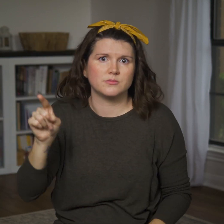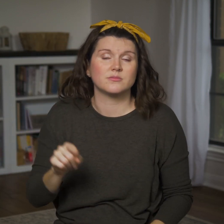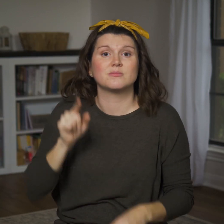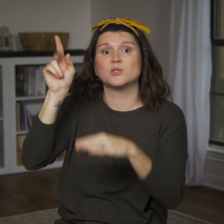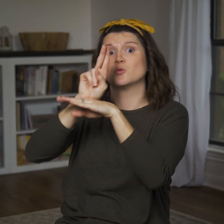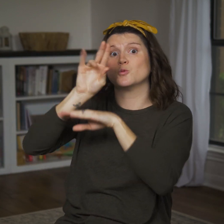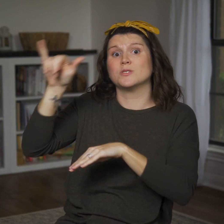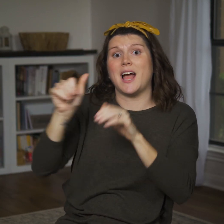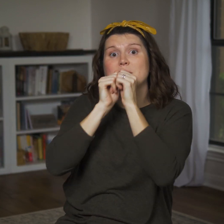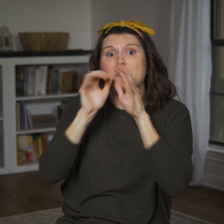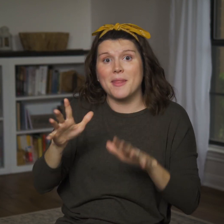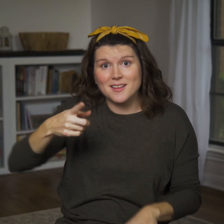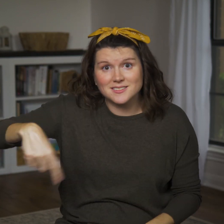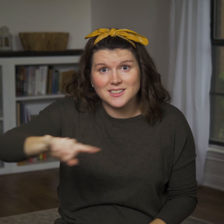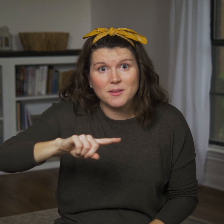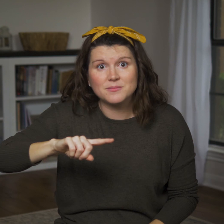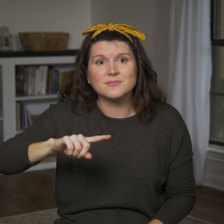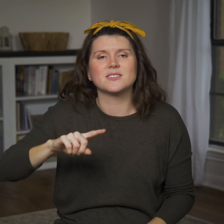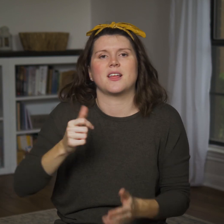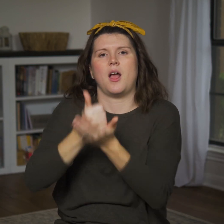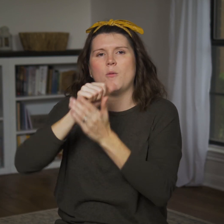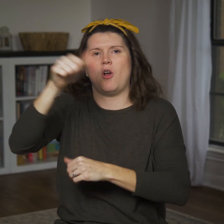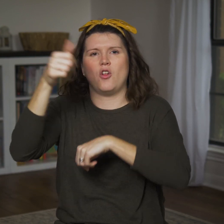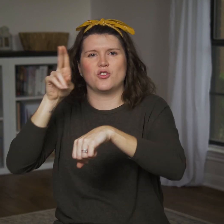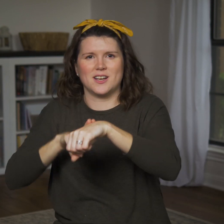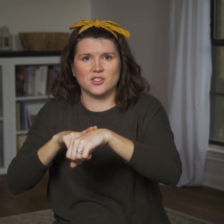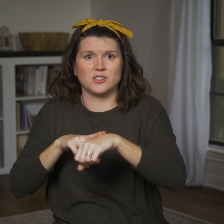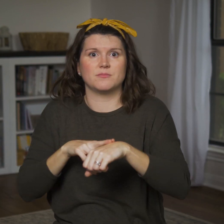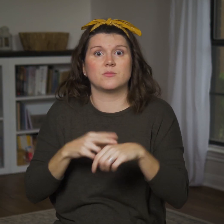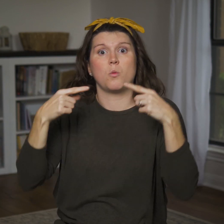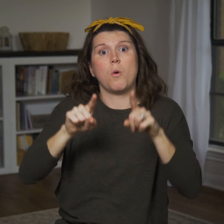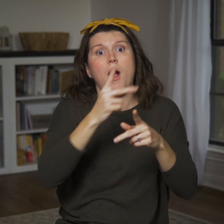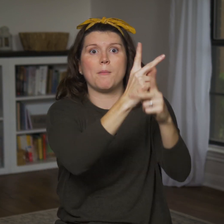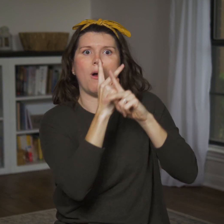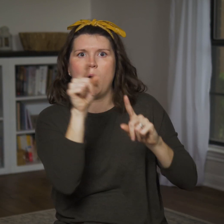He’ll bless them so much that other nations will borrow from them